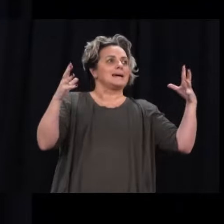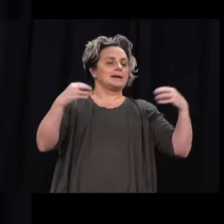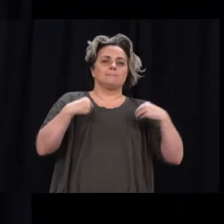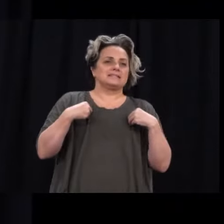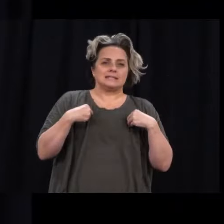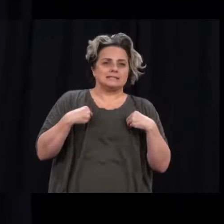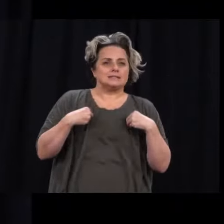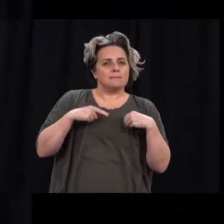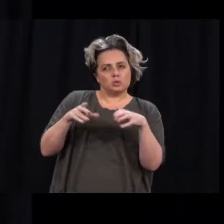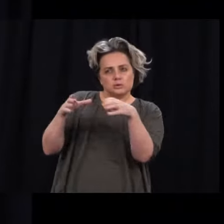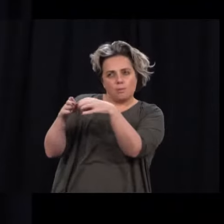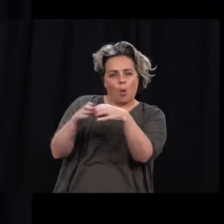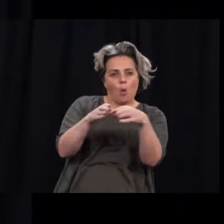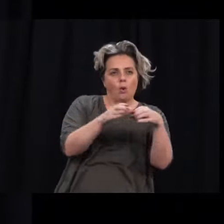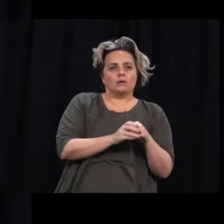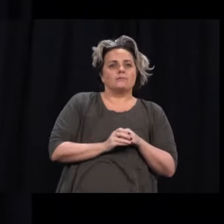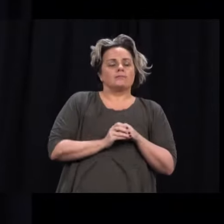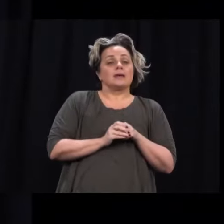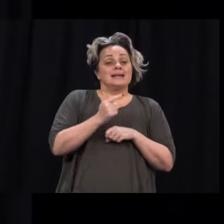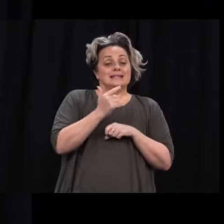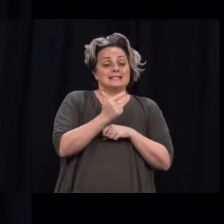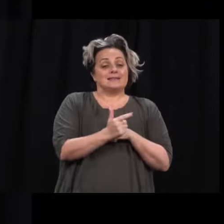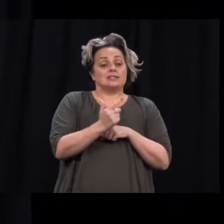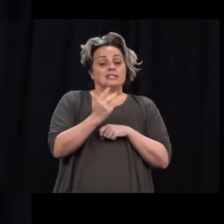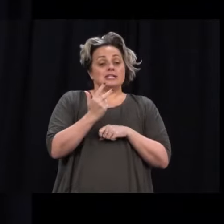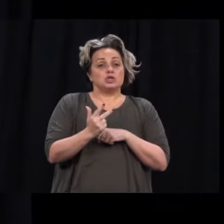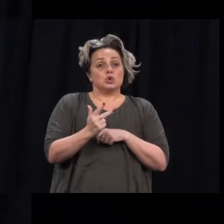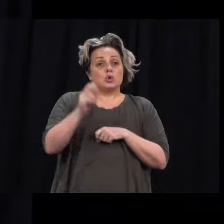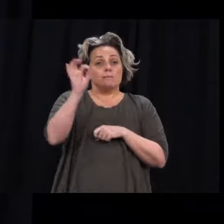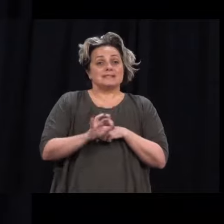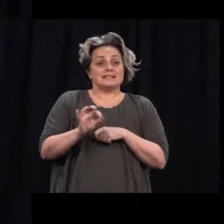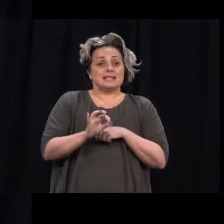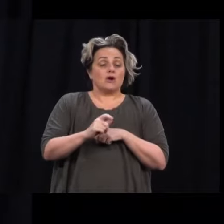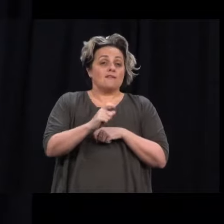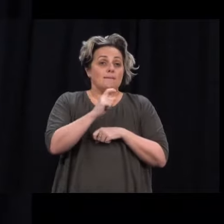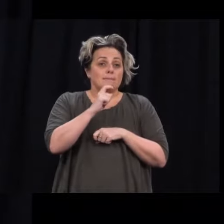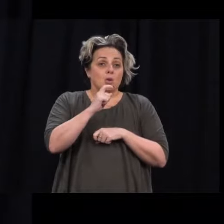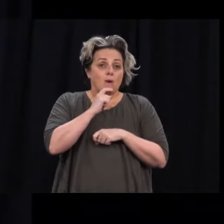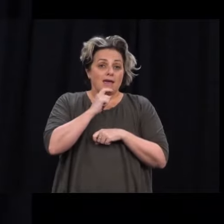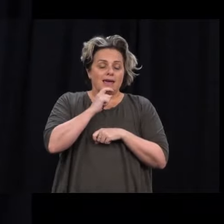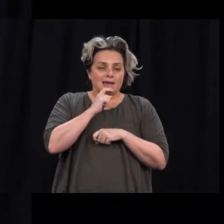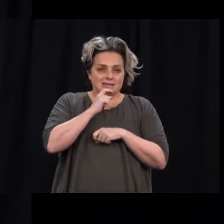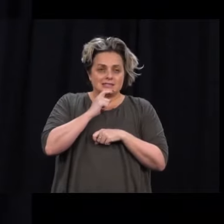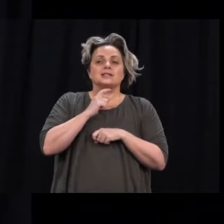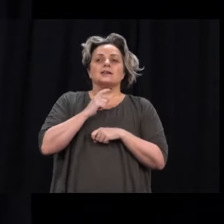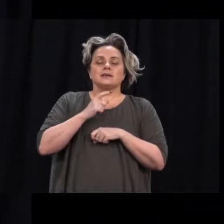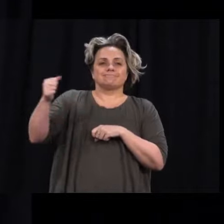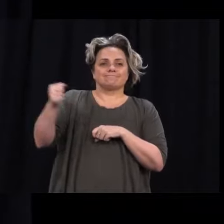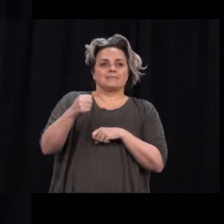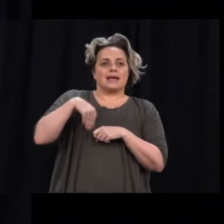majority of applicants so far are soul traders or small businesses rather than big